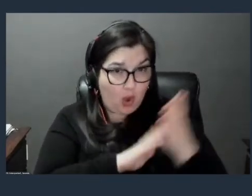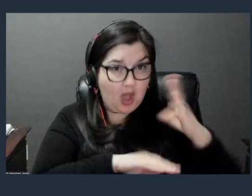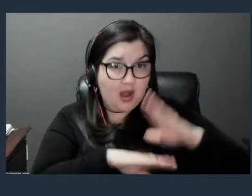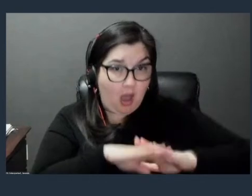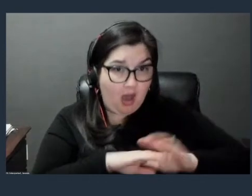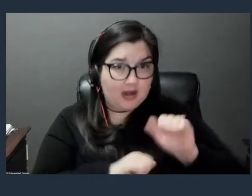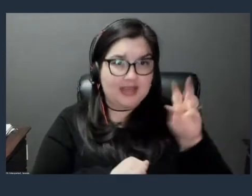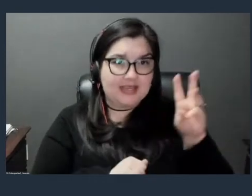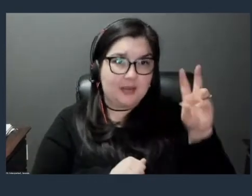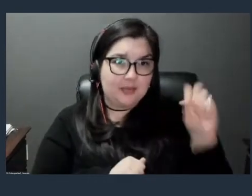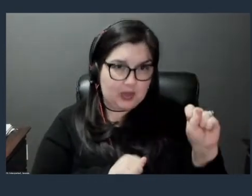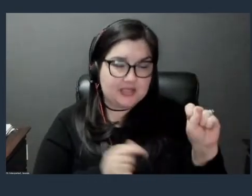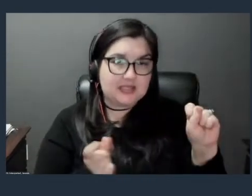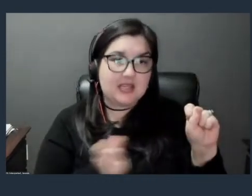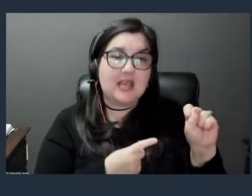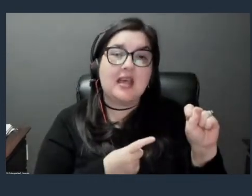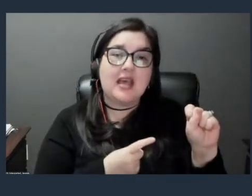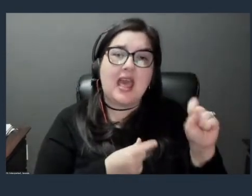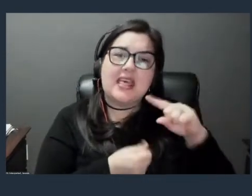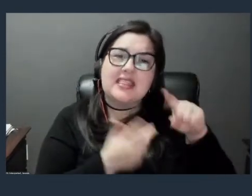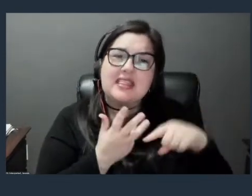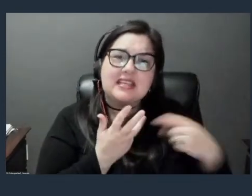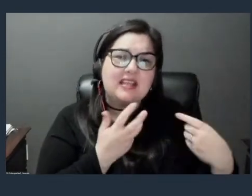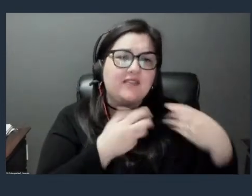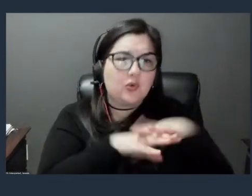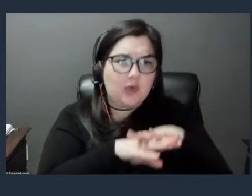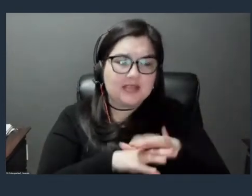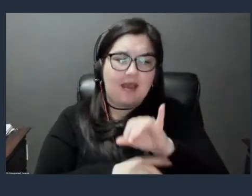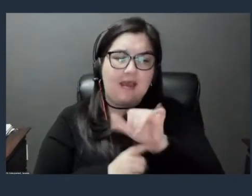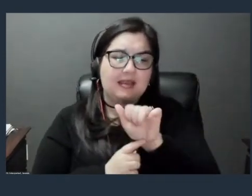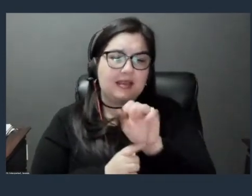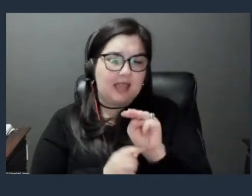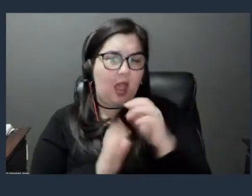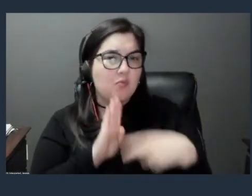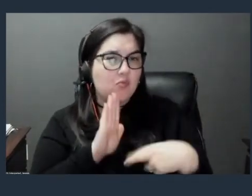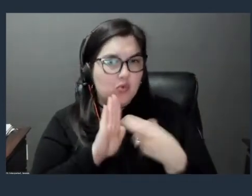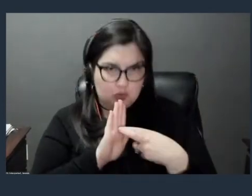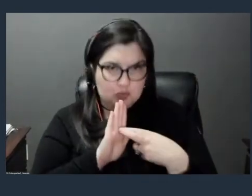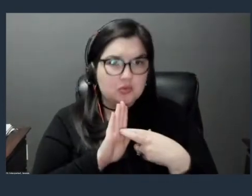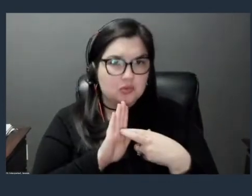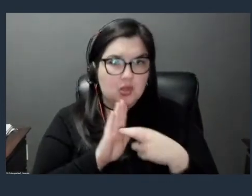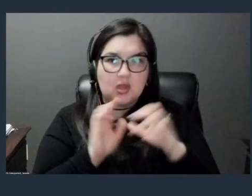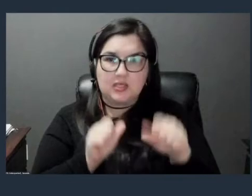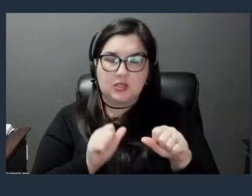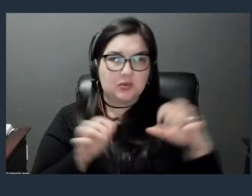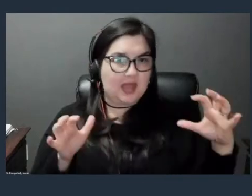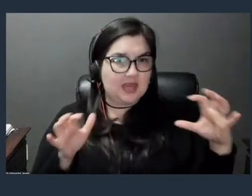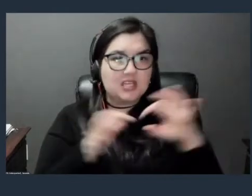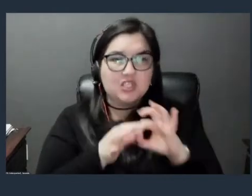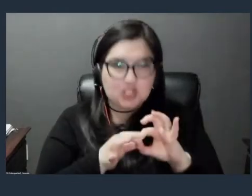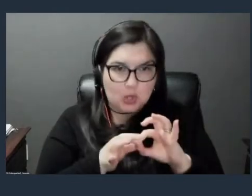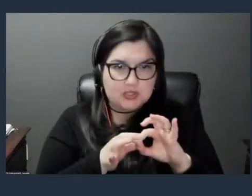these all have great integrations with IAM roles. You can just associate an identity, an IAM with them